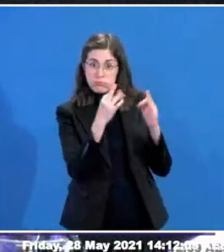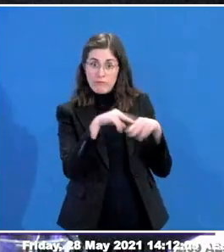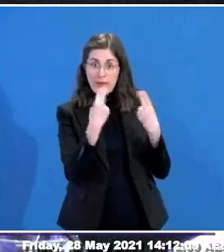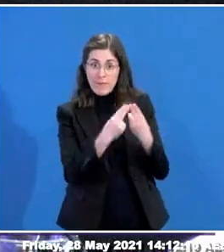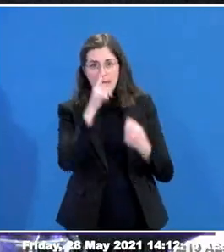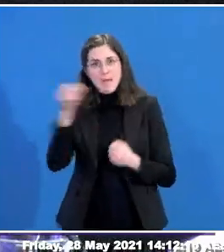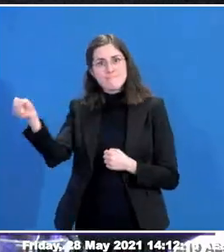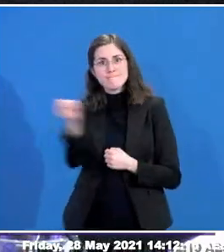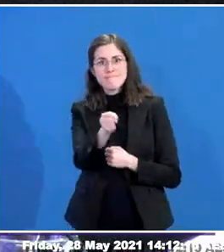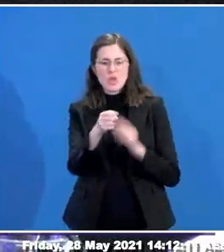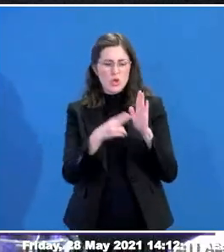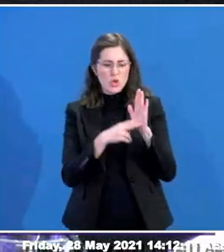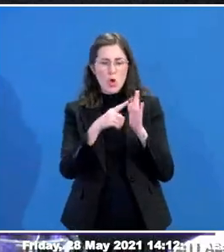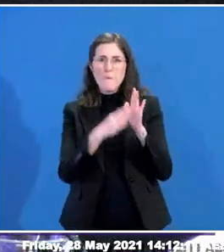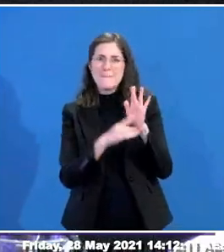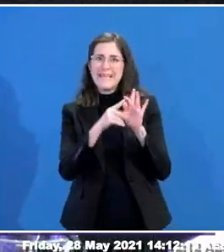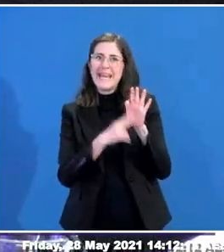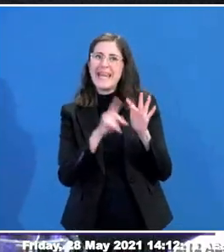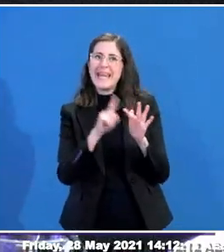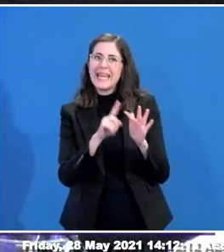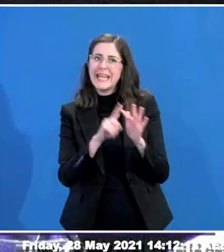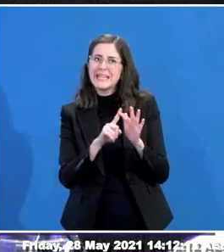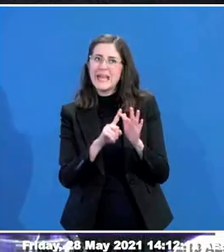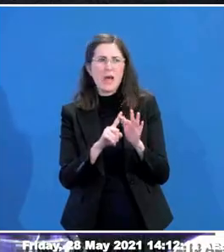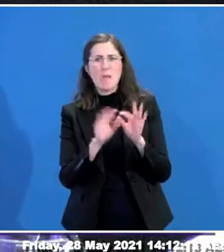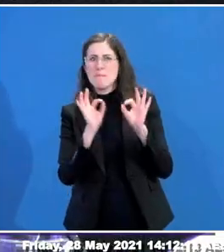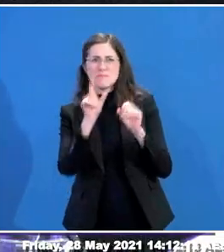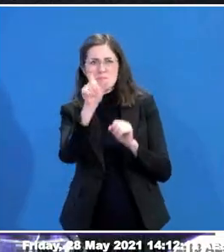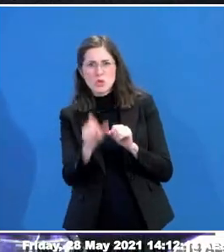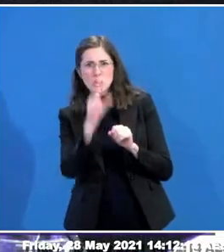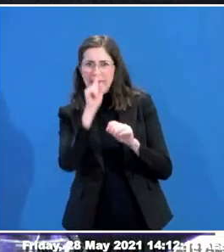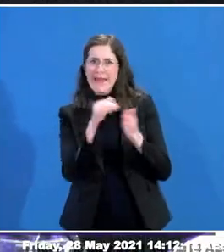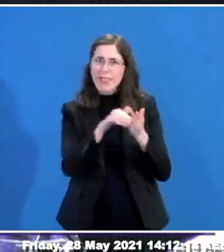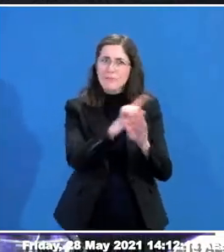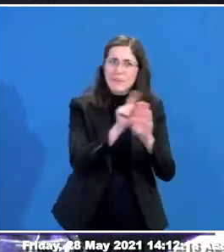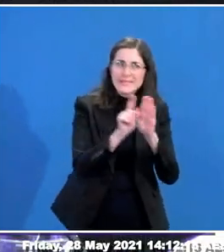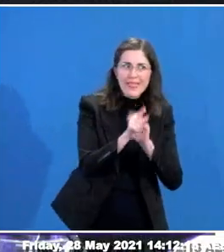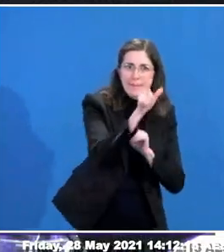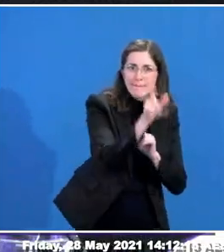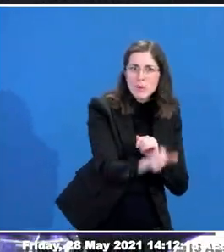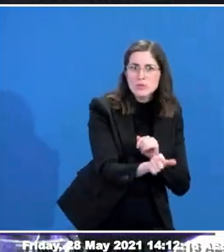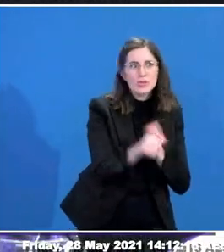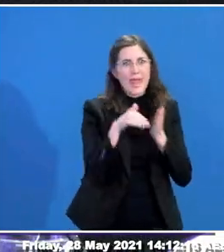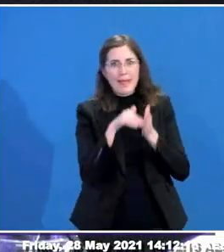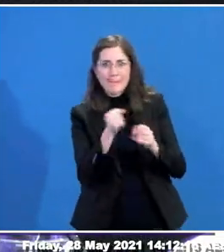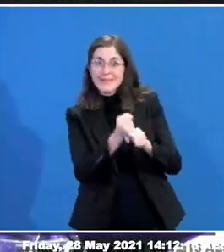A nominee can then be assume the rights under the NDIS Act in terms of planning